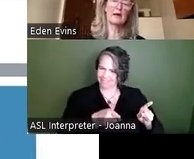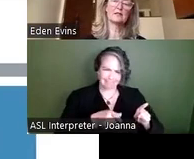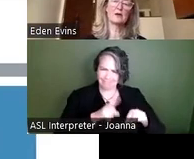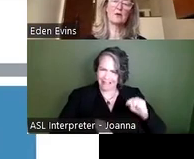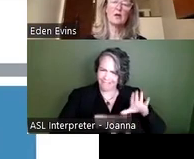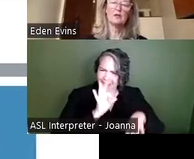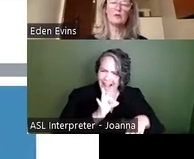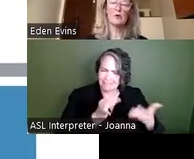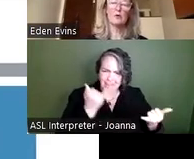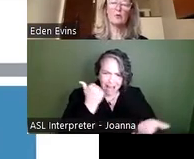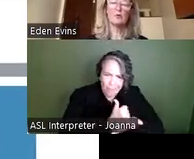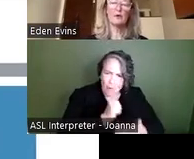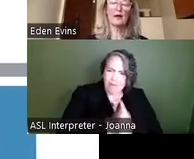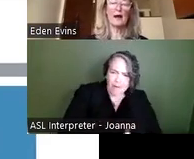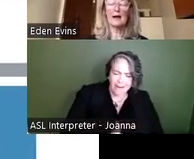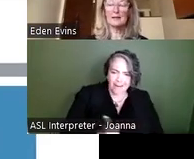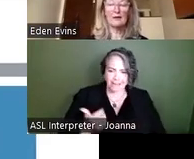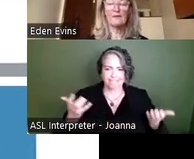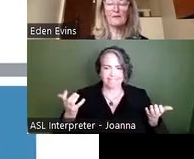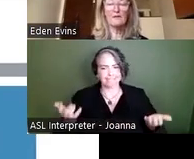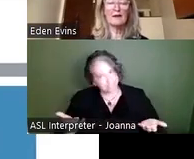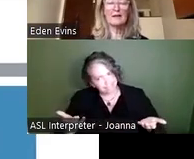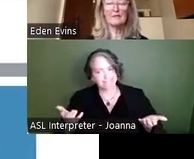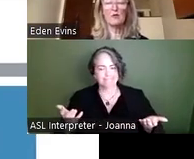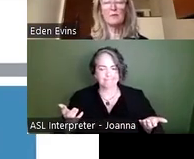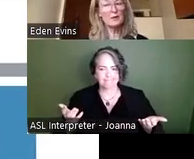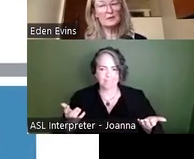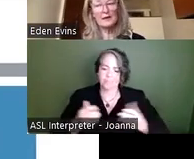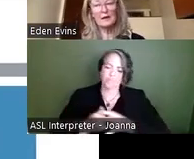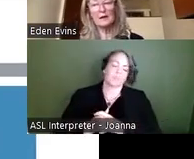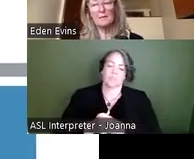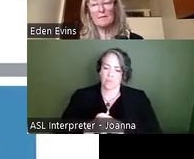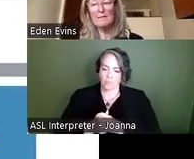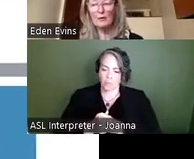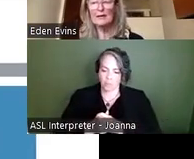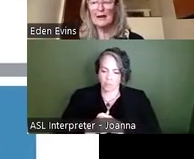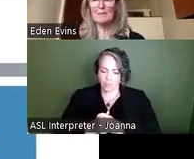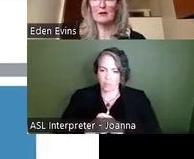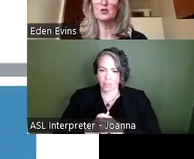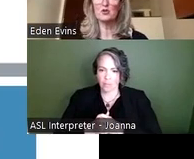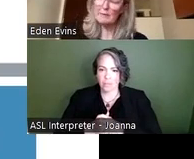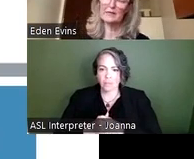Right. So I think further and even more importantly, maybe we'd get better treatments